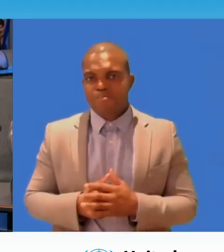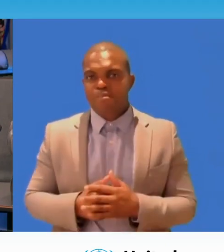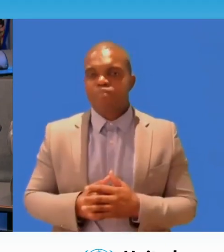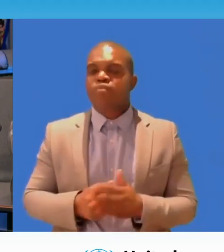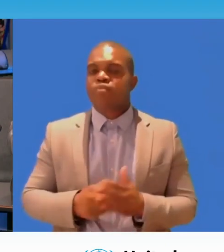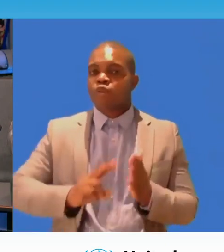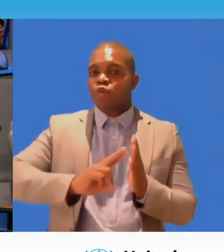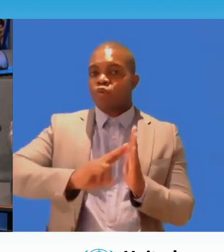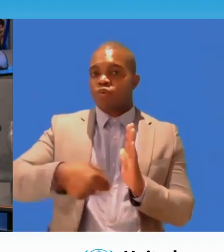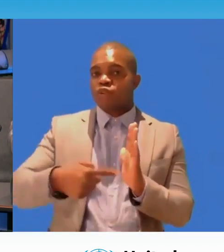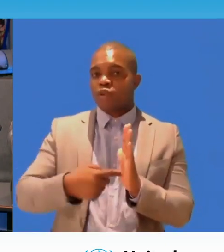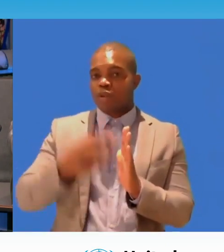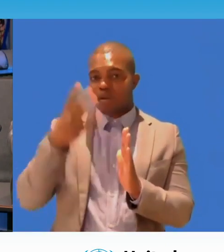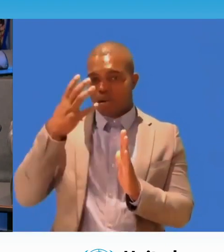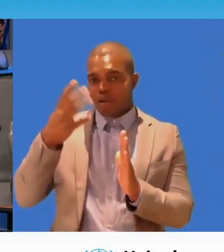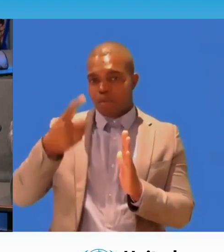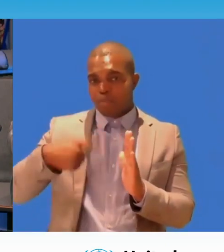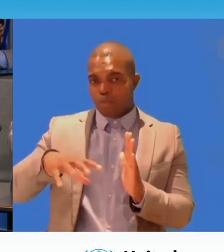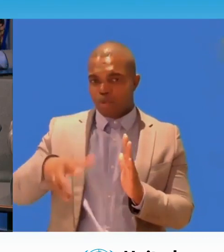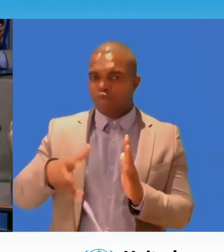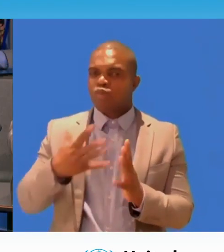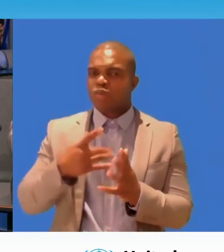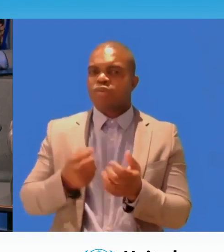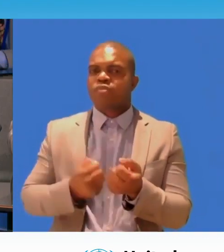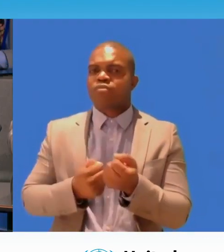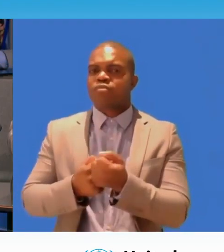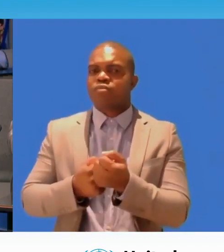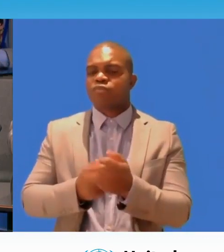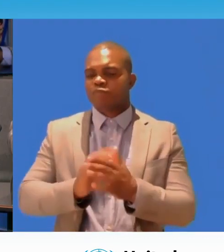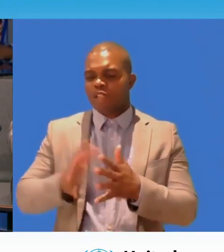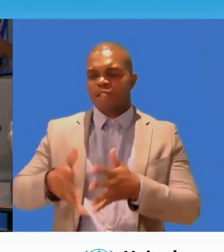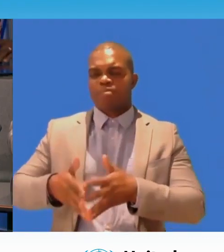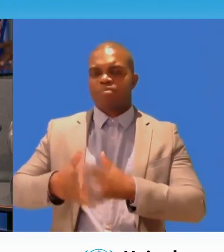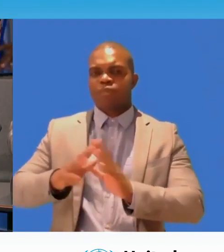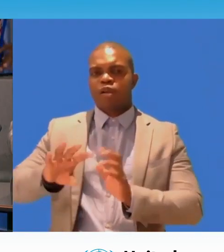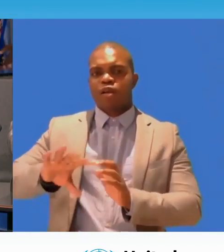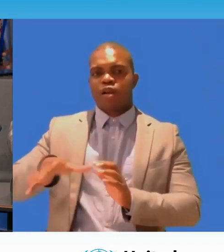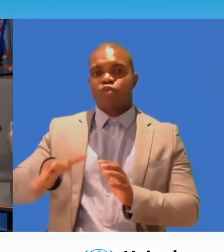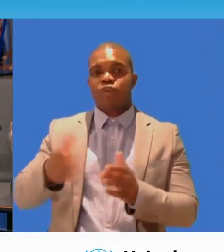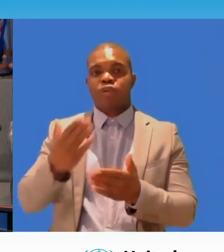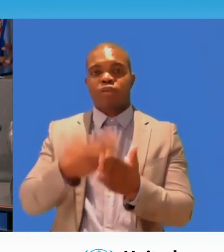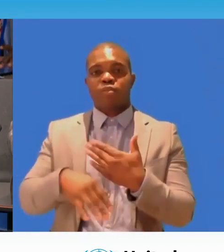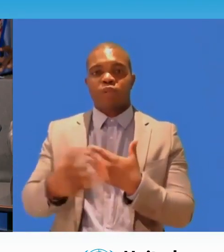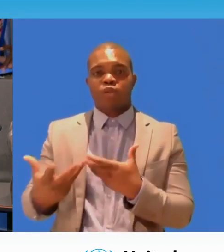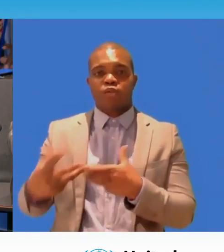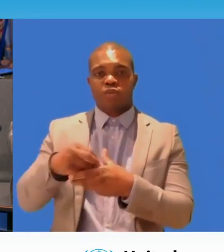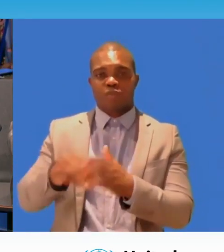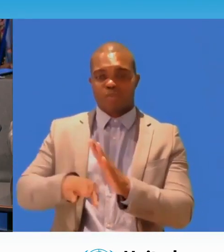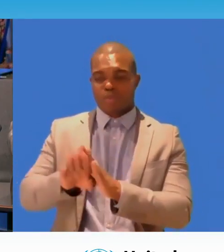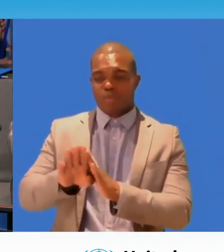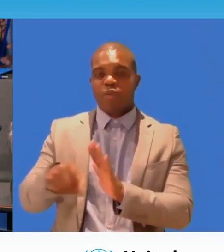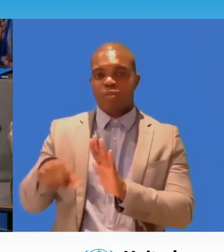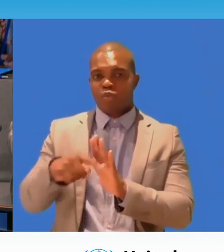2030 this provides the framework for implementation and more importantly